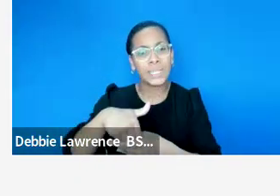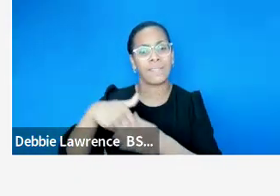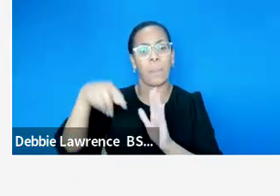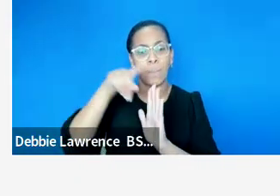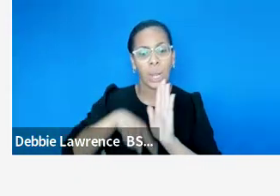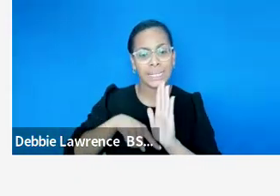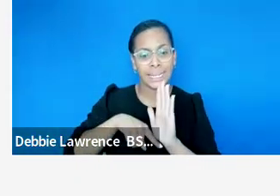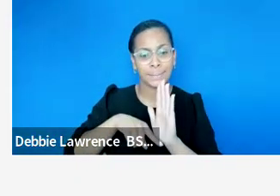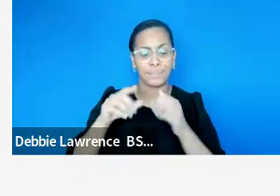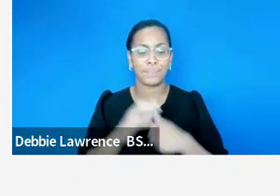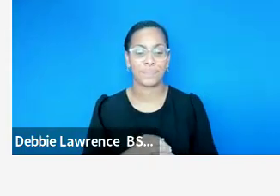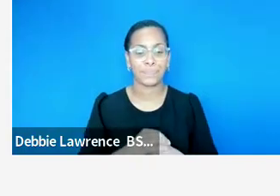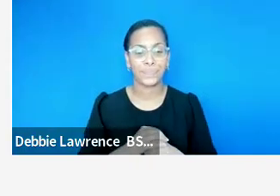Next slide, please, Amelia.